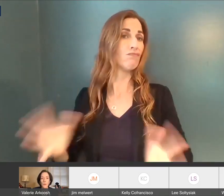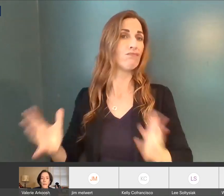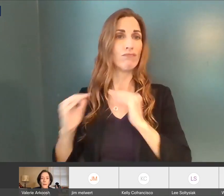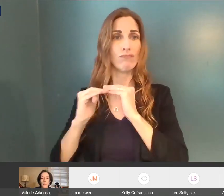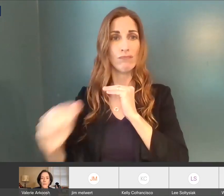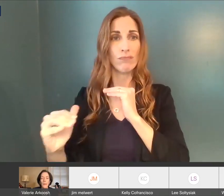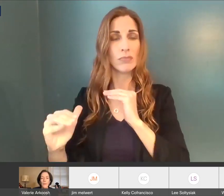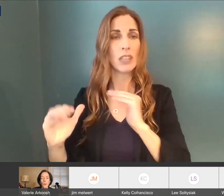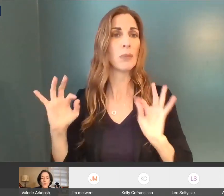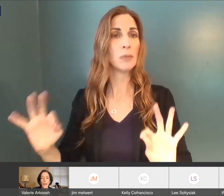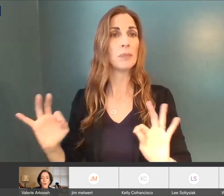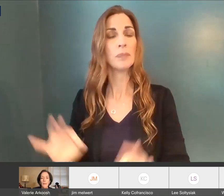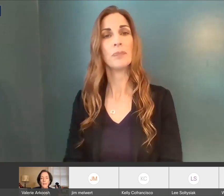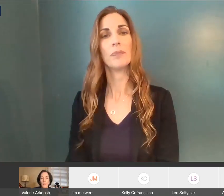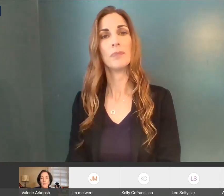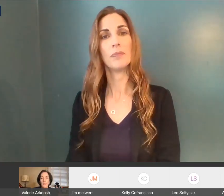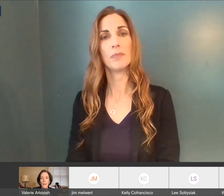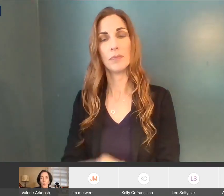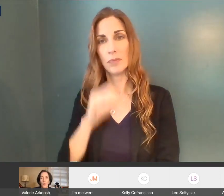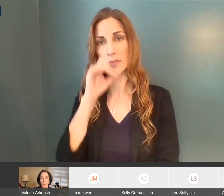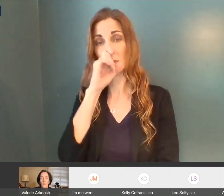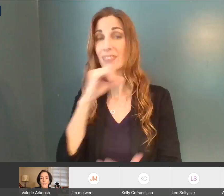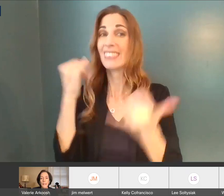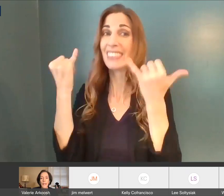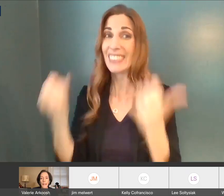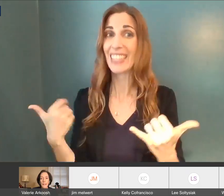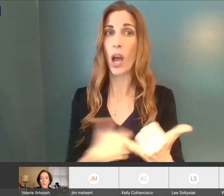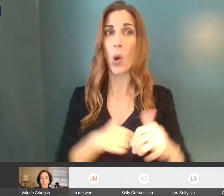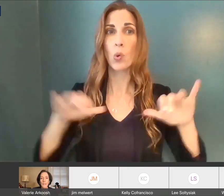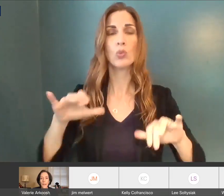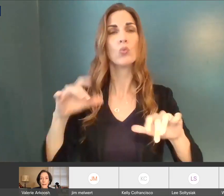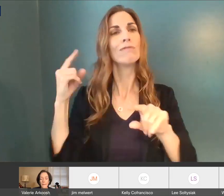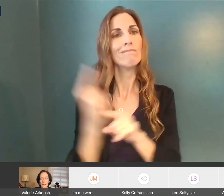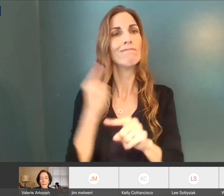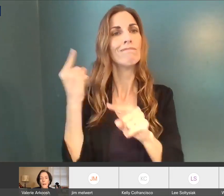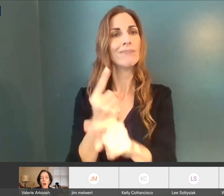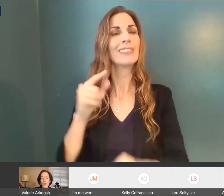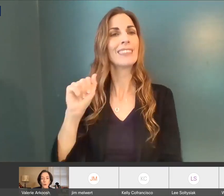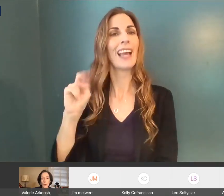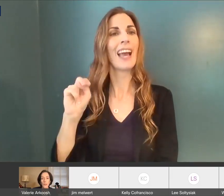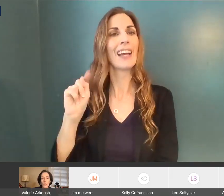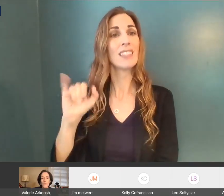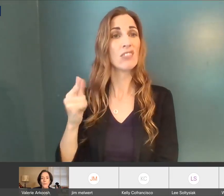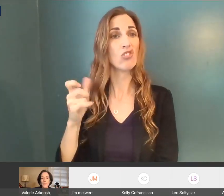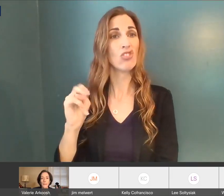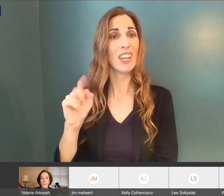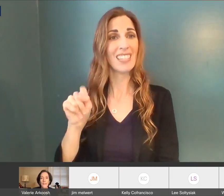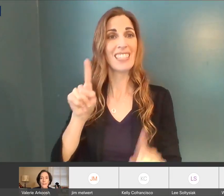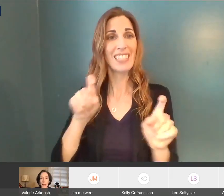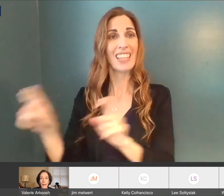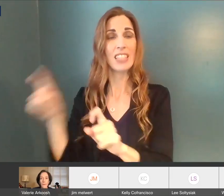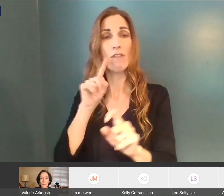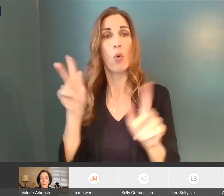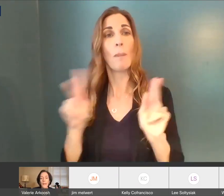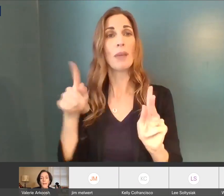to announce that we're now conducting routine antigen testing on Correctional Facility staff